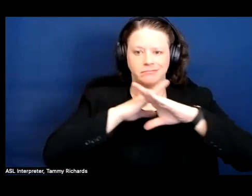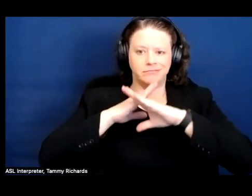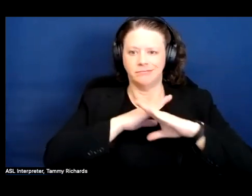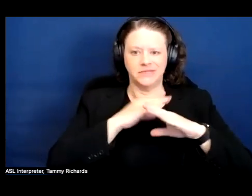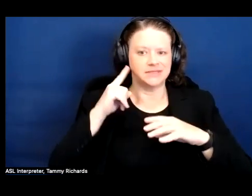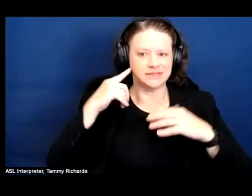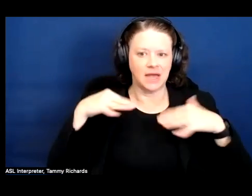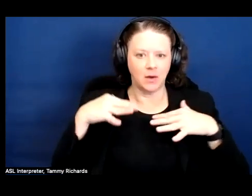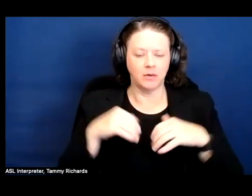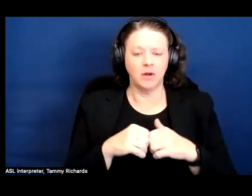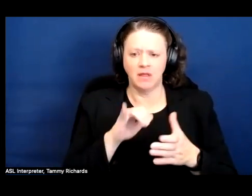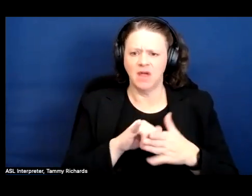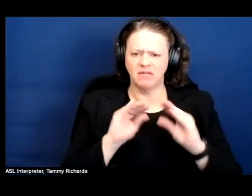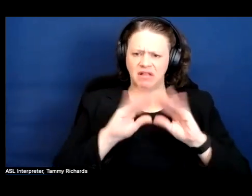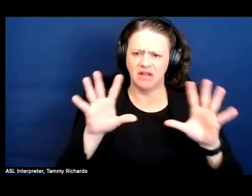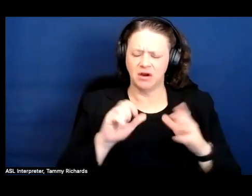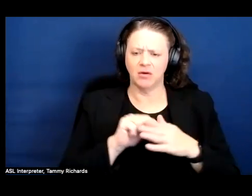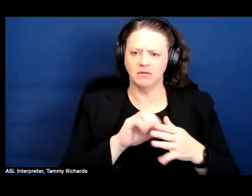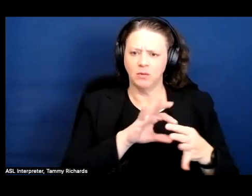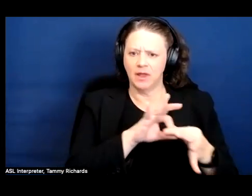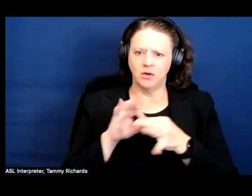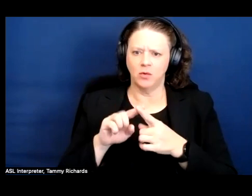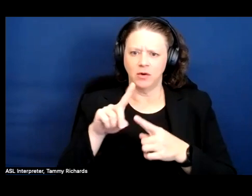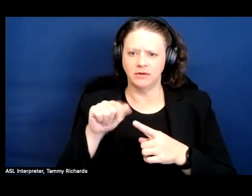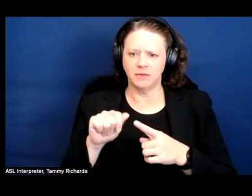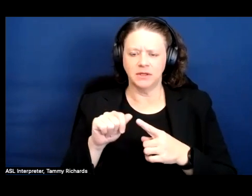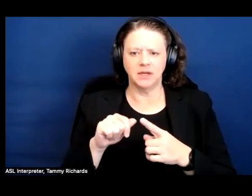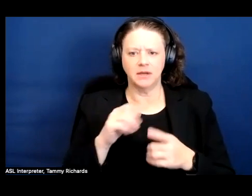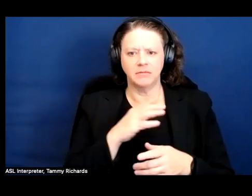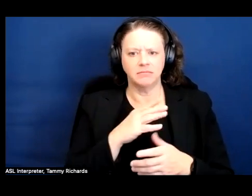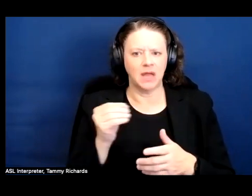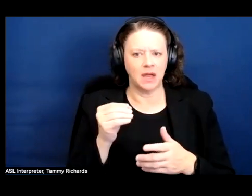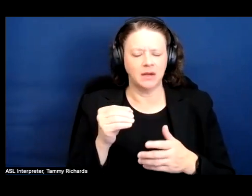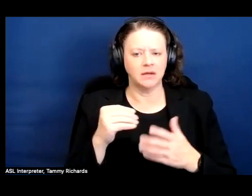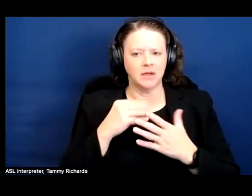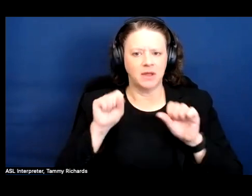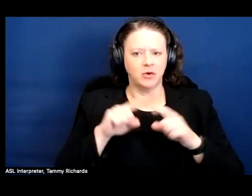It doesn't. So when AB 468 was enacted,